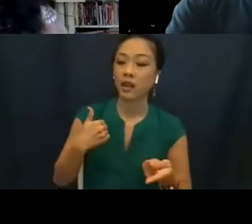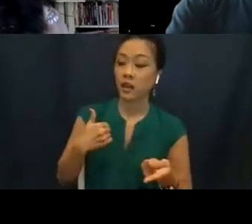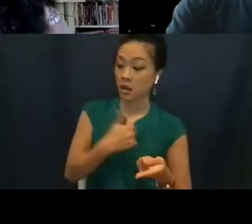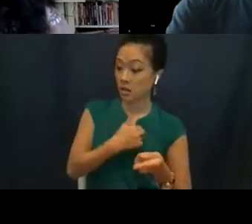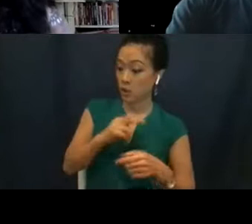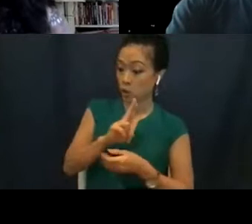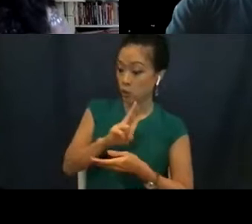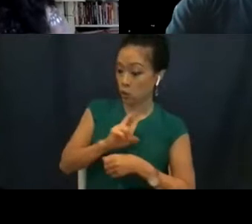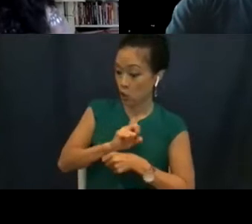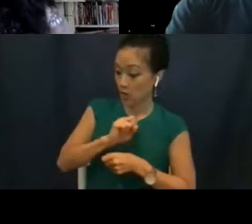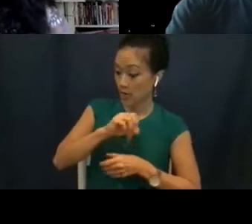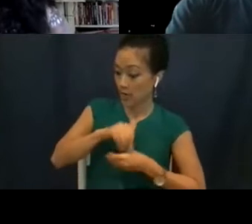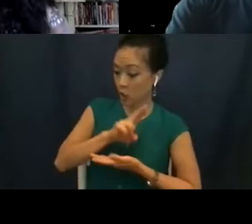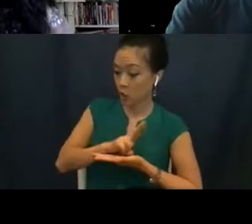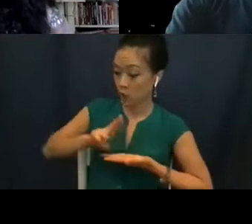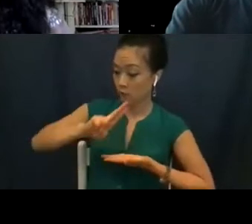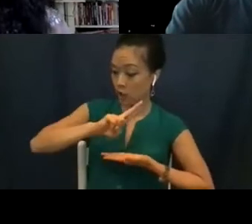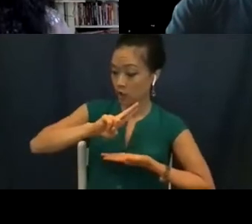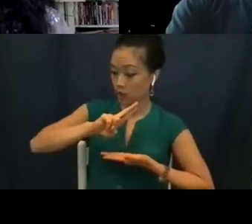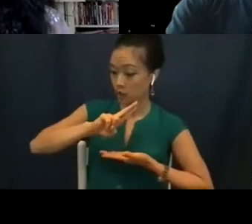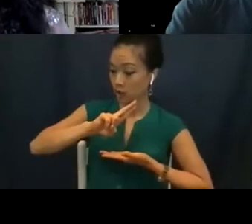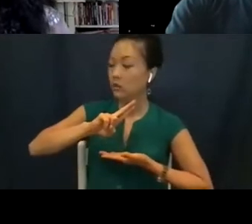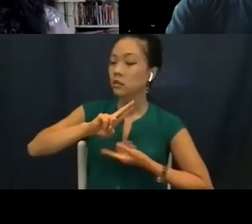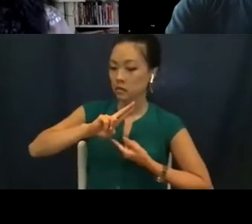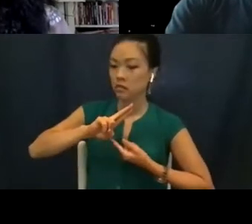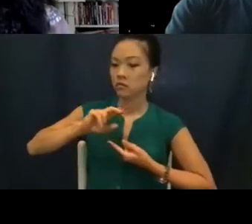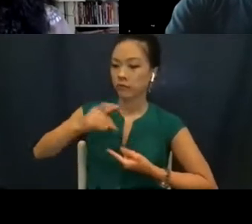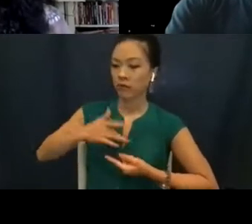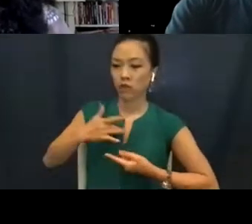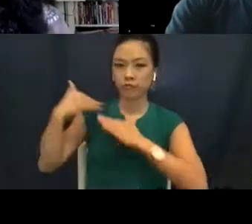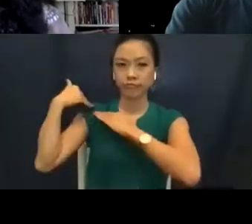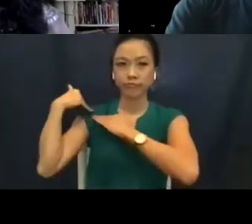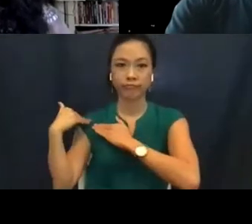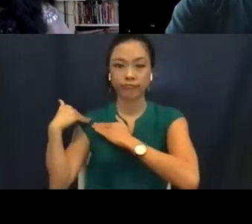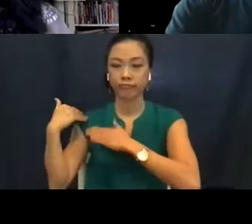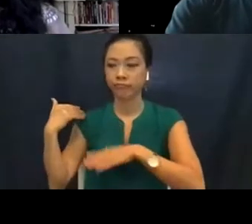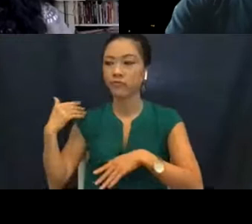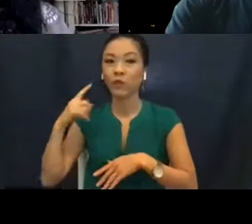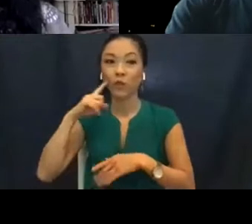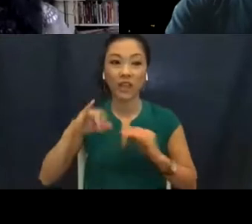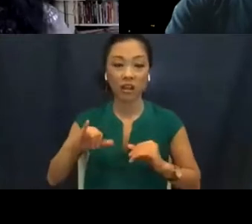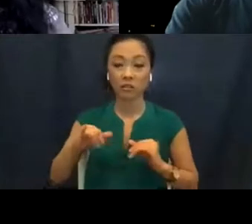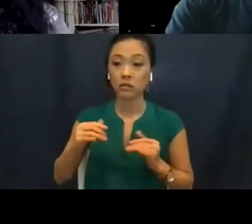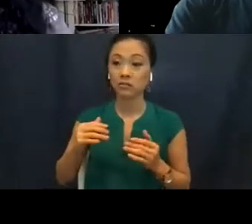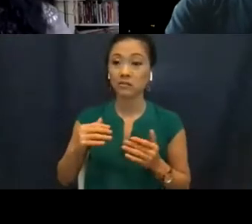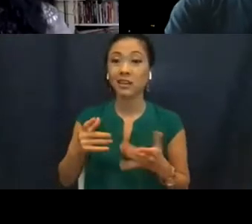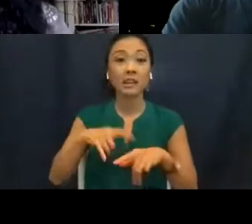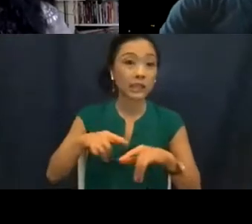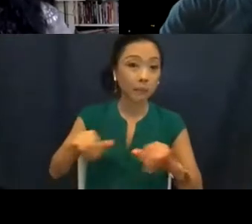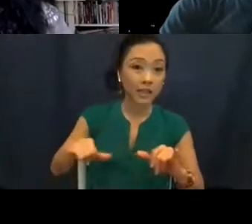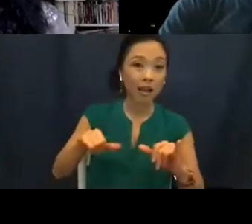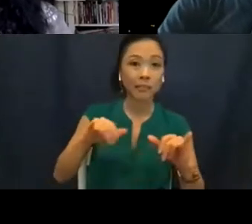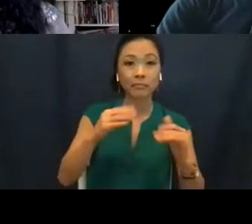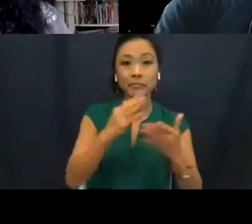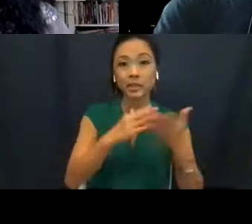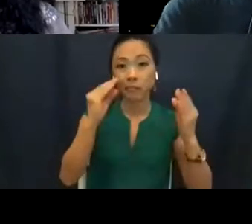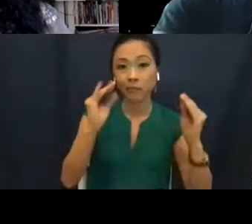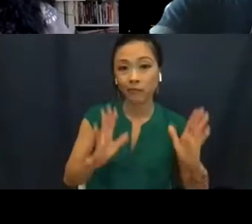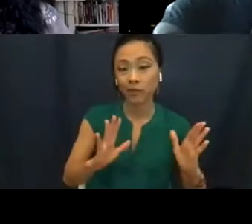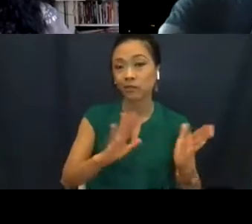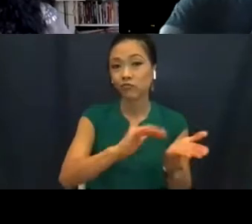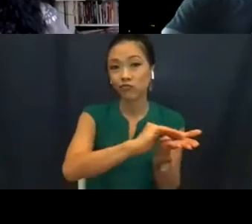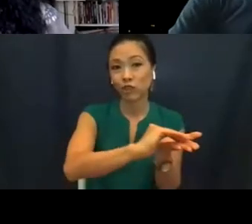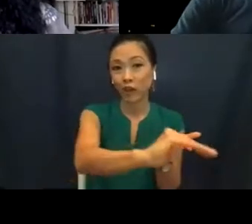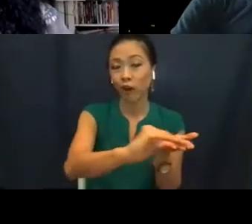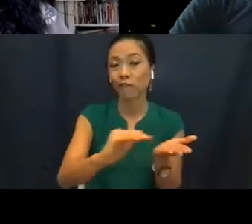are happening and adjunct and other faculty are being laid off. I do wonder about pulling